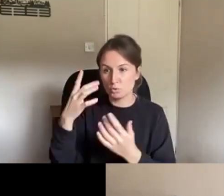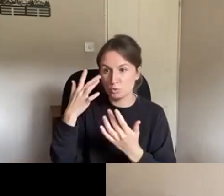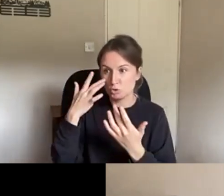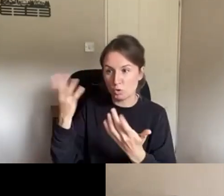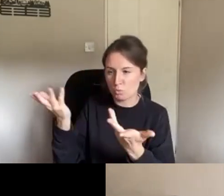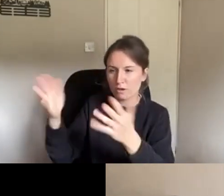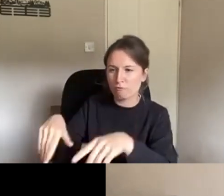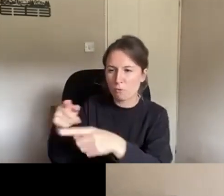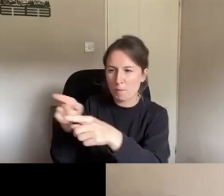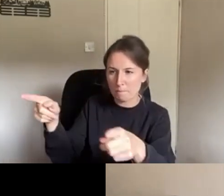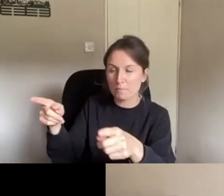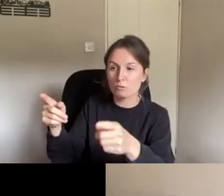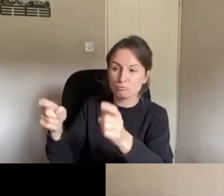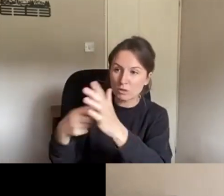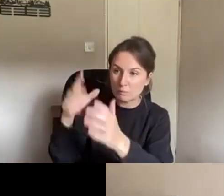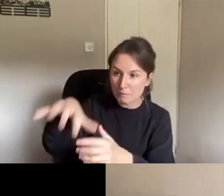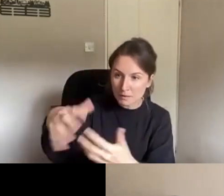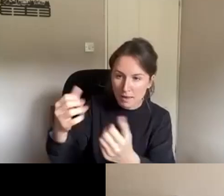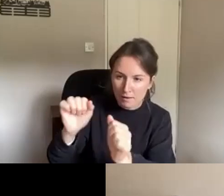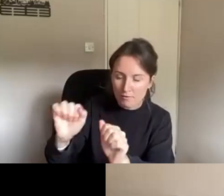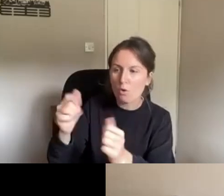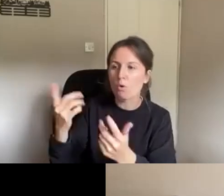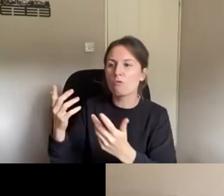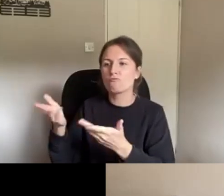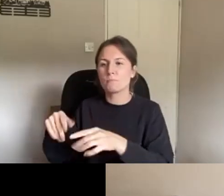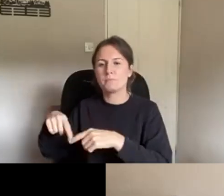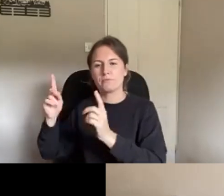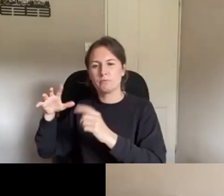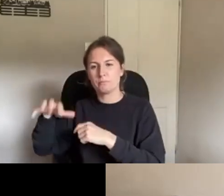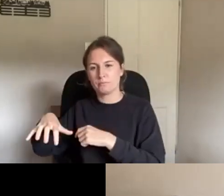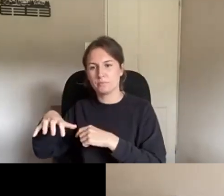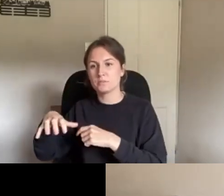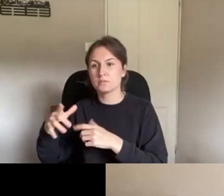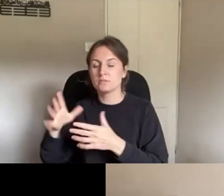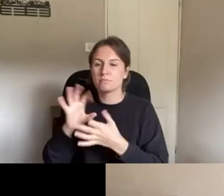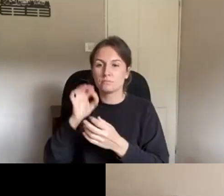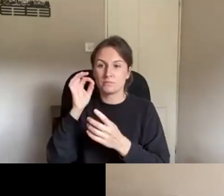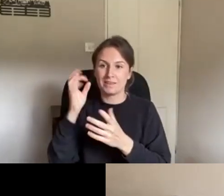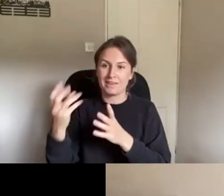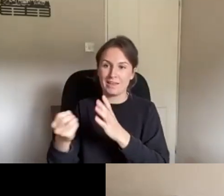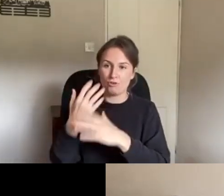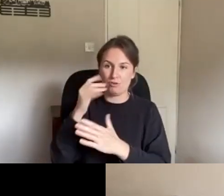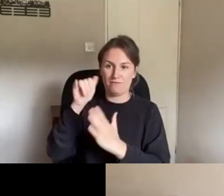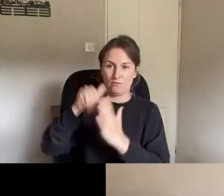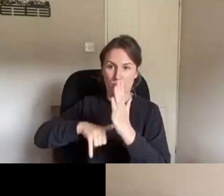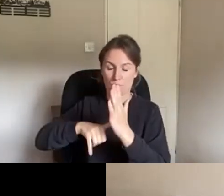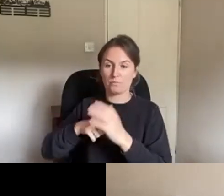in a priority place as part of the entry form. That is simply because we want to have a better idea